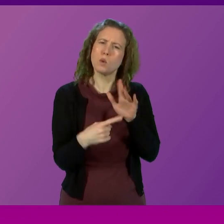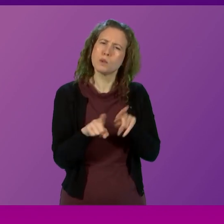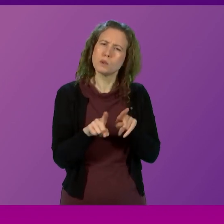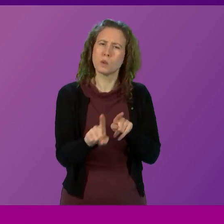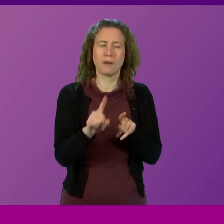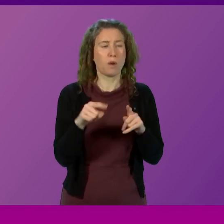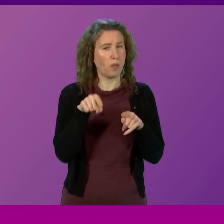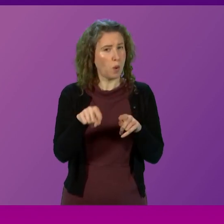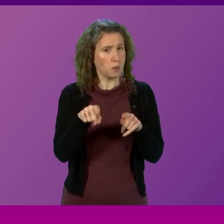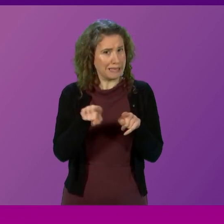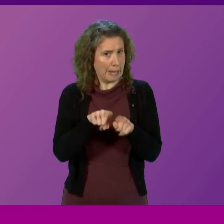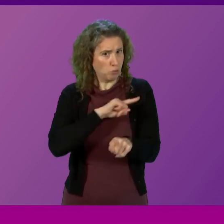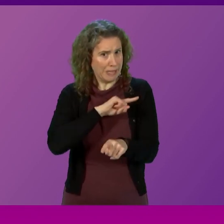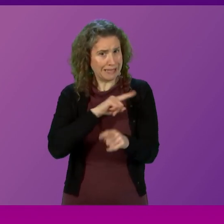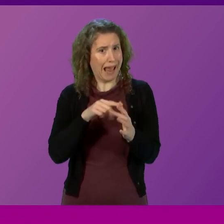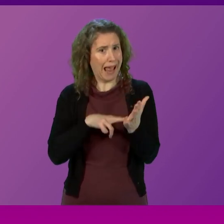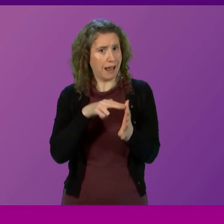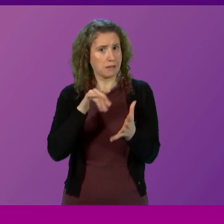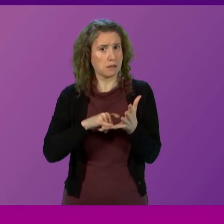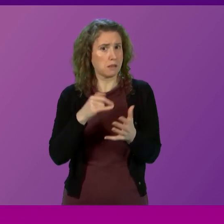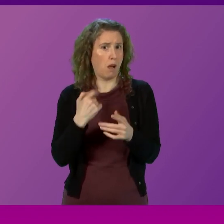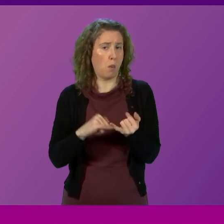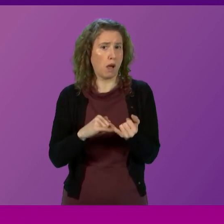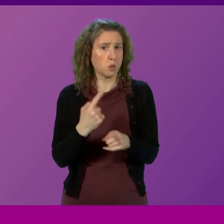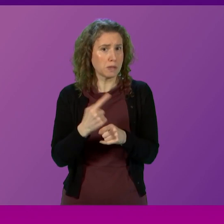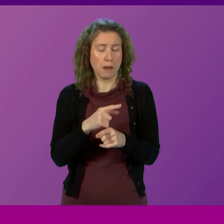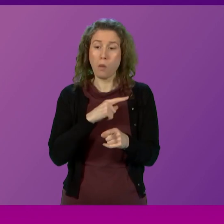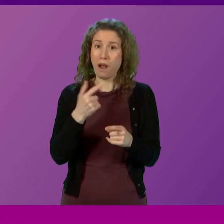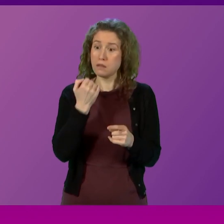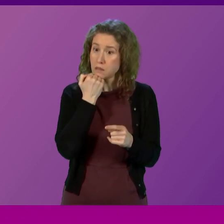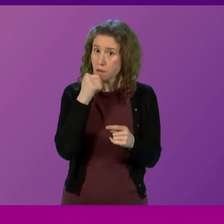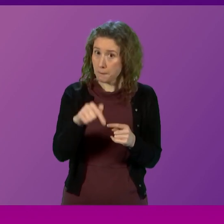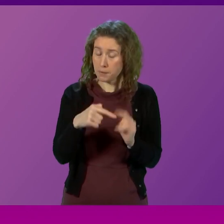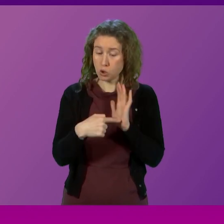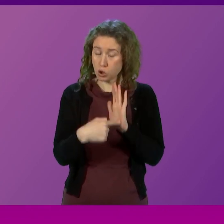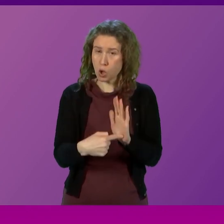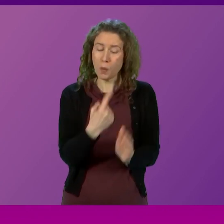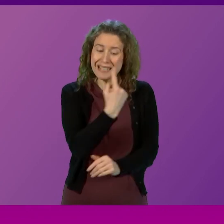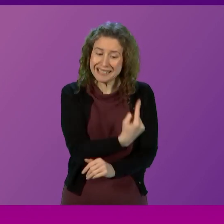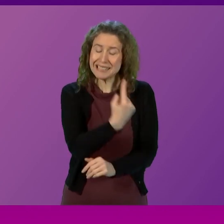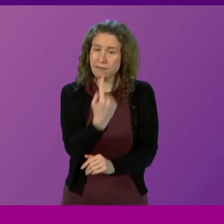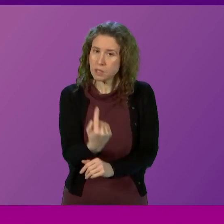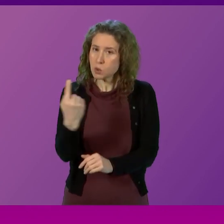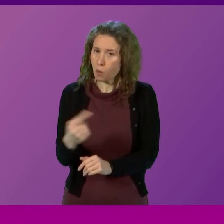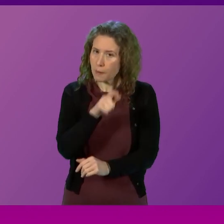very reasons that Anas Sarwar has mentioned. The numbers signify individual patients with cancer.